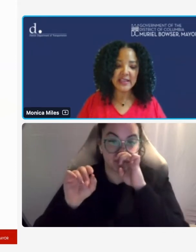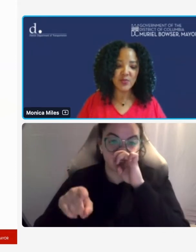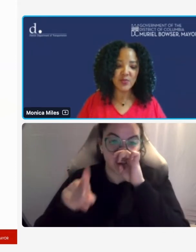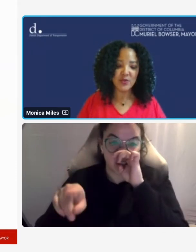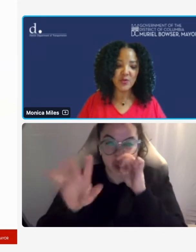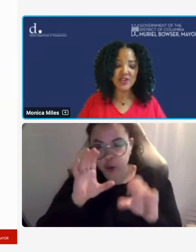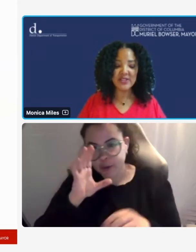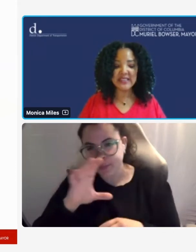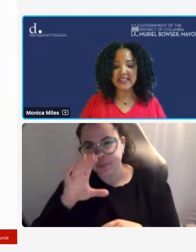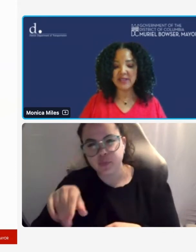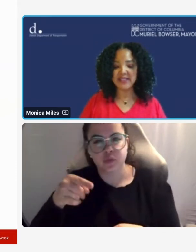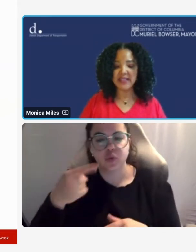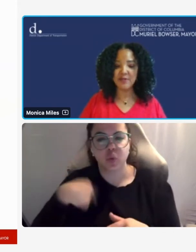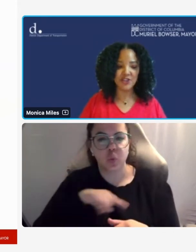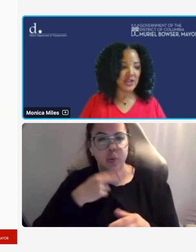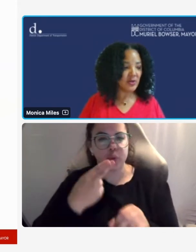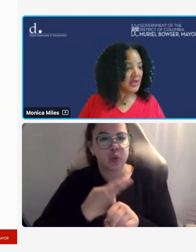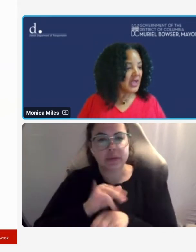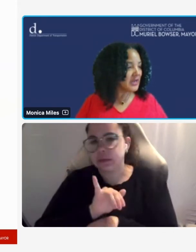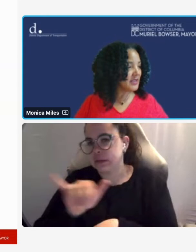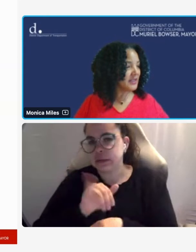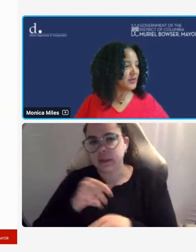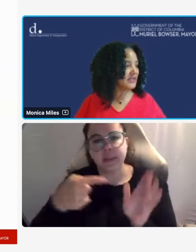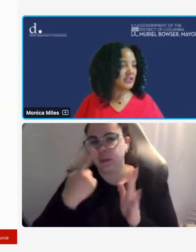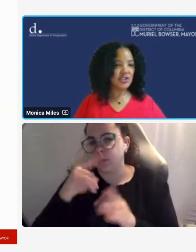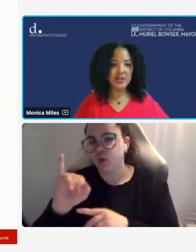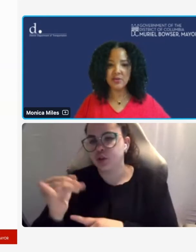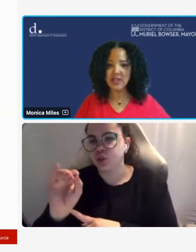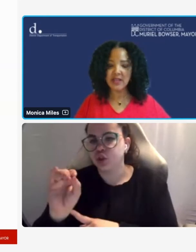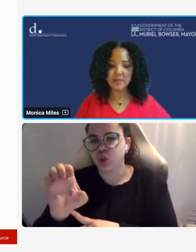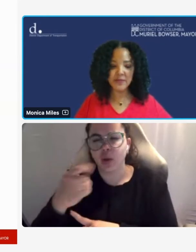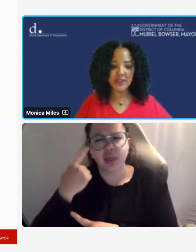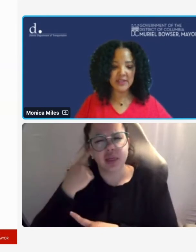at is we we're using the same example for joe and i think we said joe's um